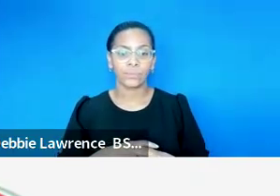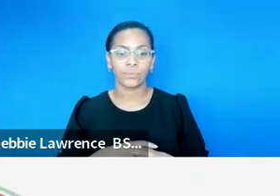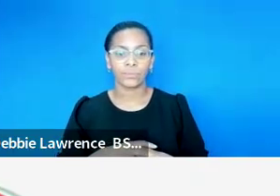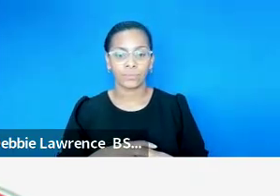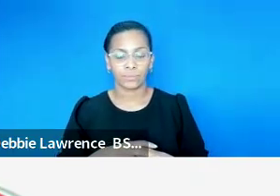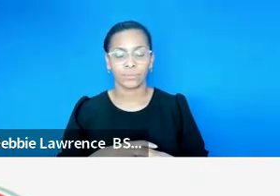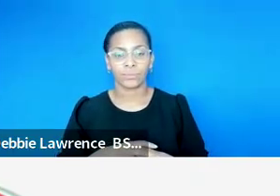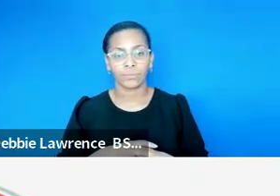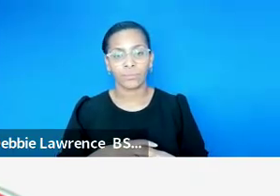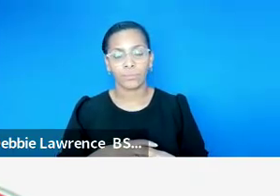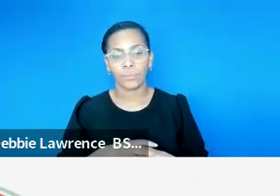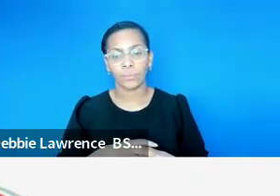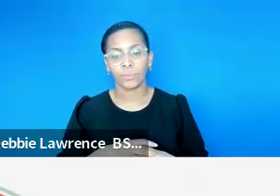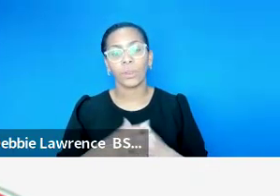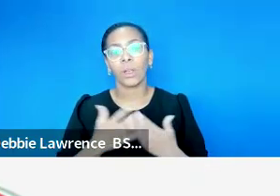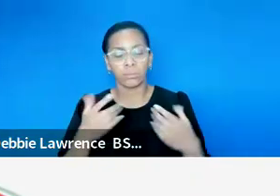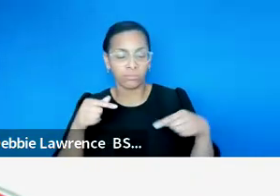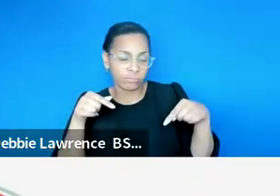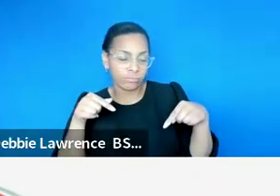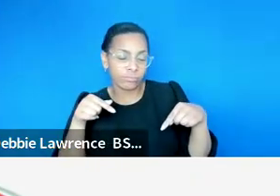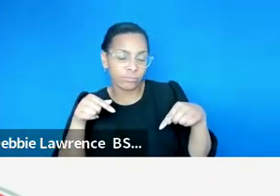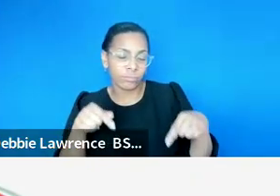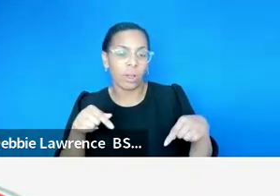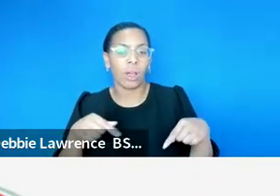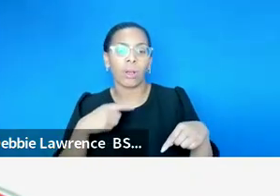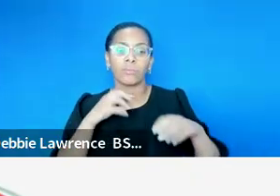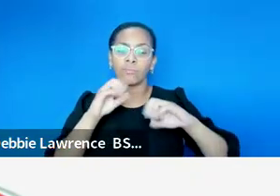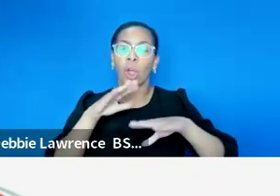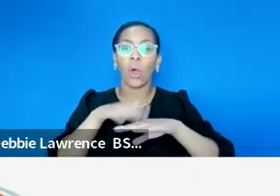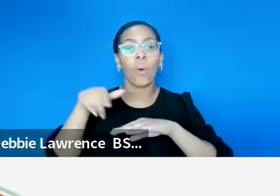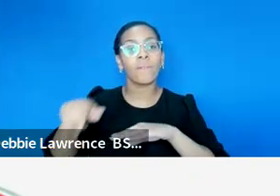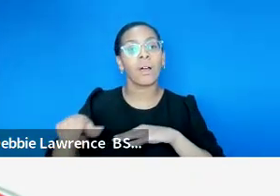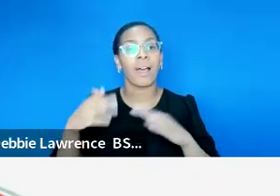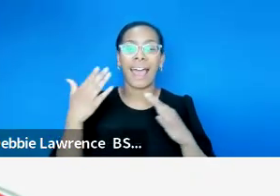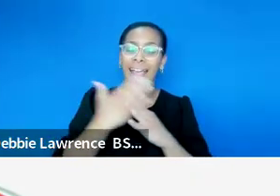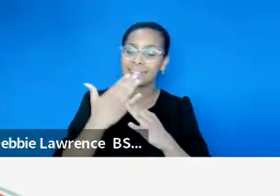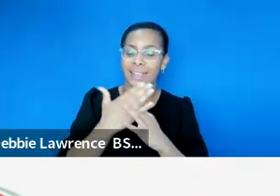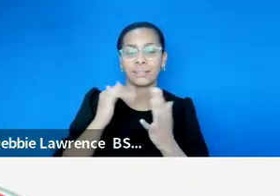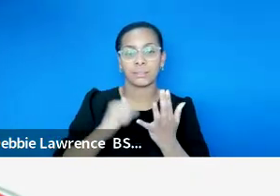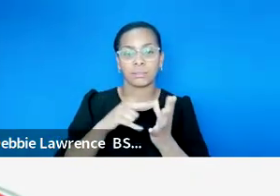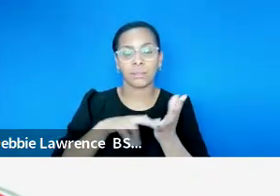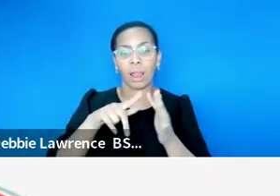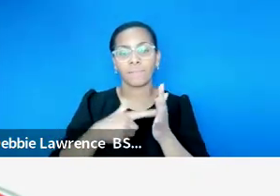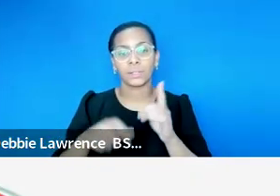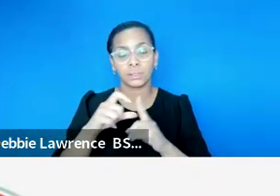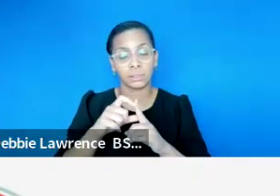So in this respect, I want to talk to you about Access Salford. So as I mentioned earlier, it's our disability,